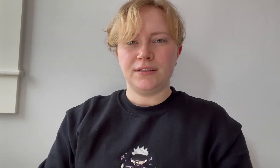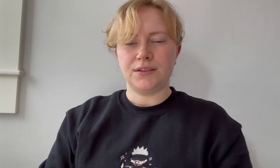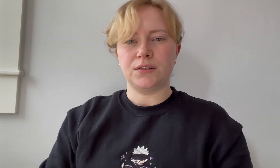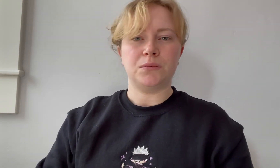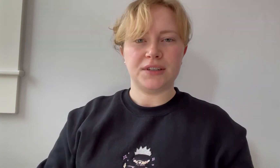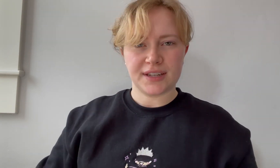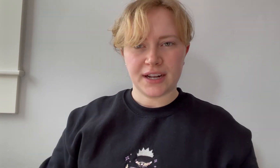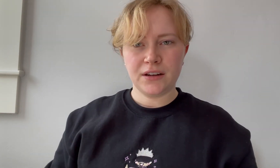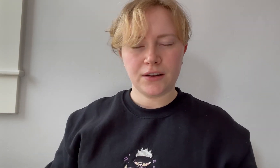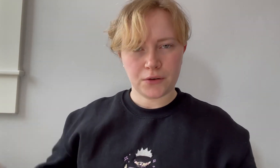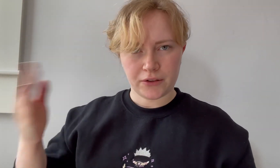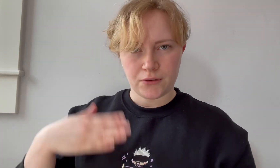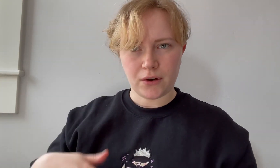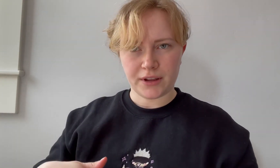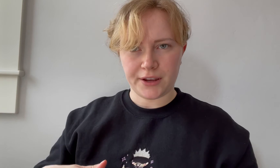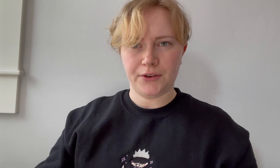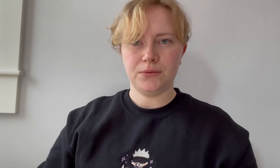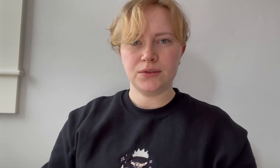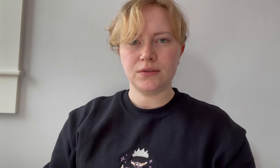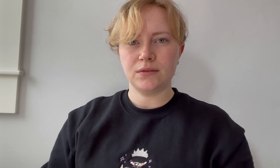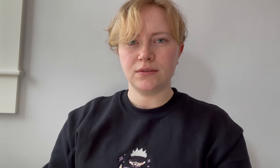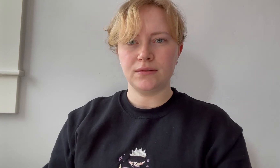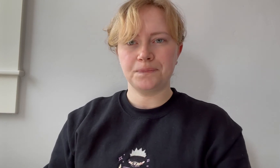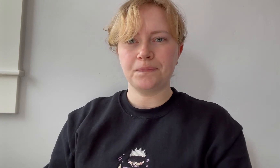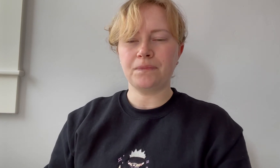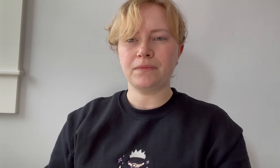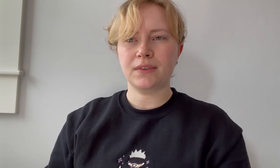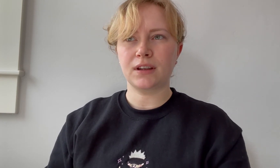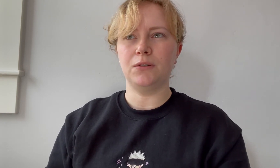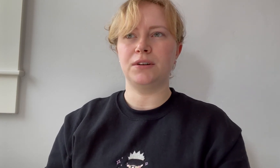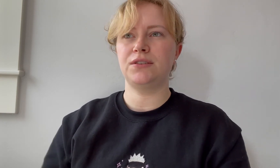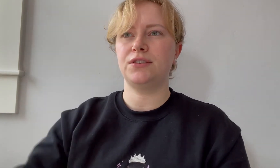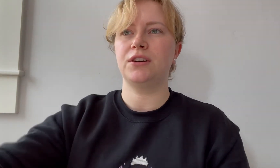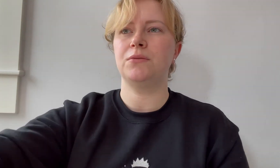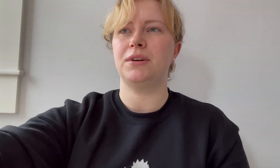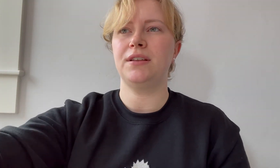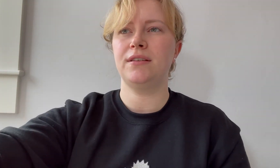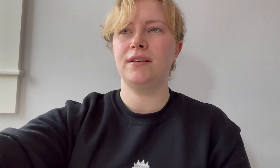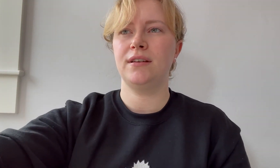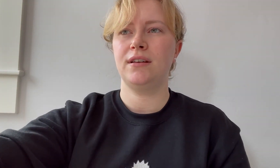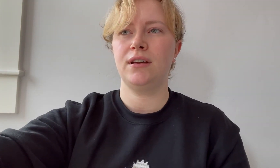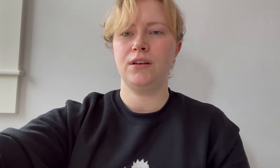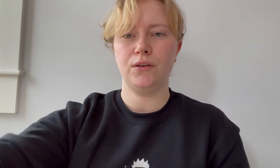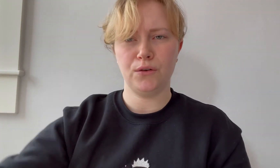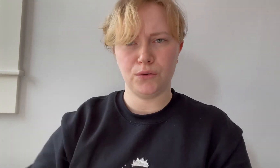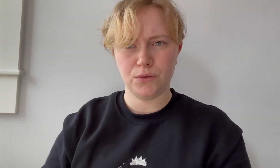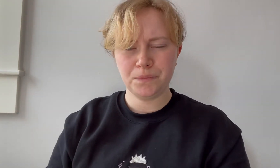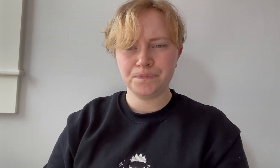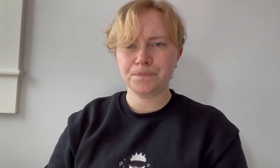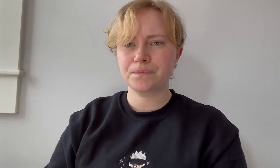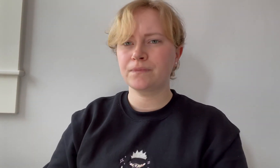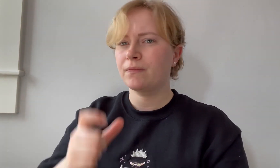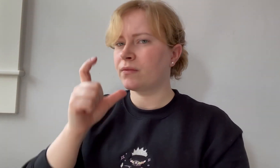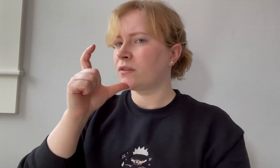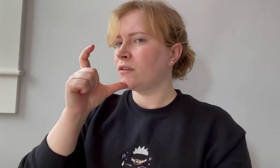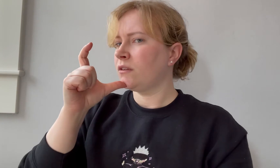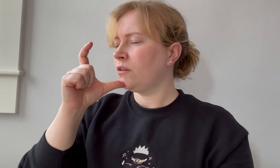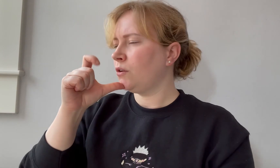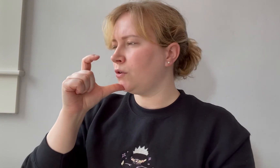so once again going through all the cues we're going to start with who who